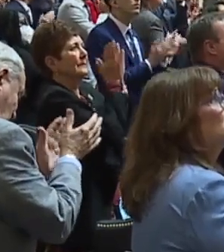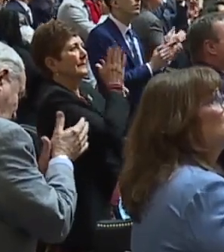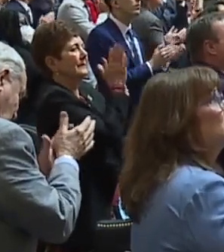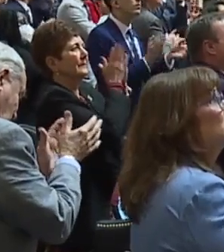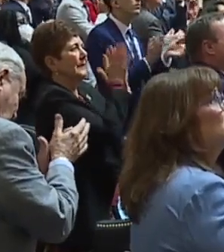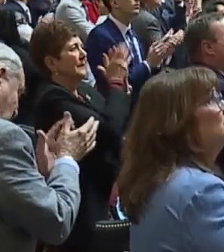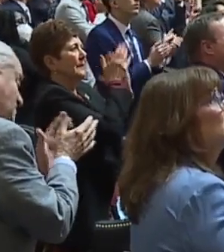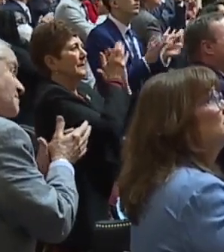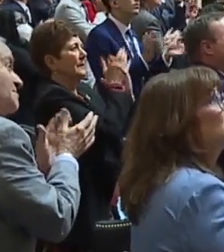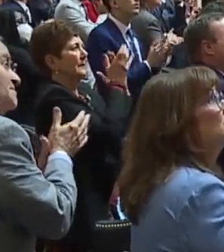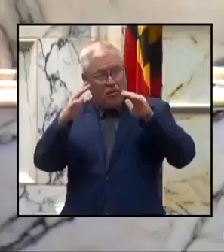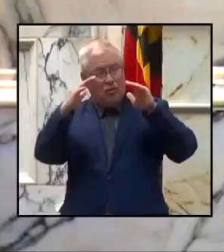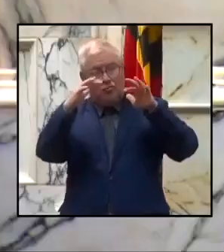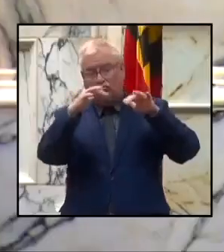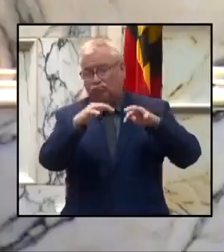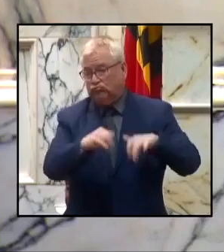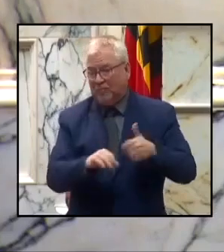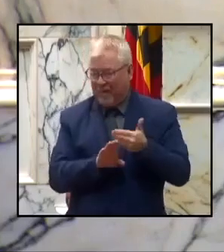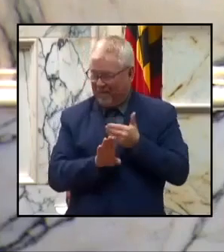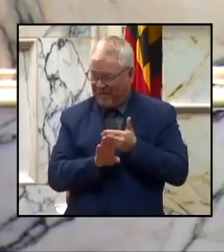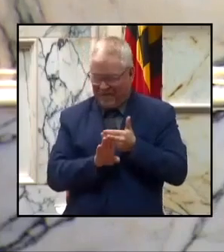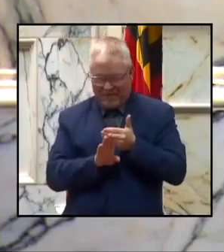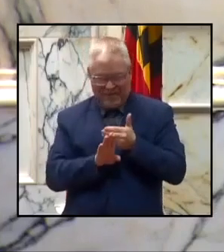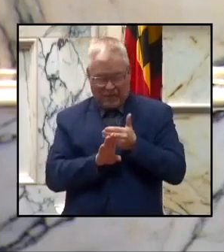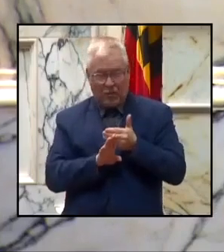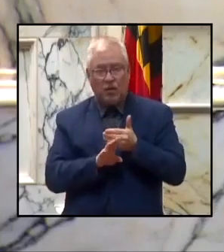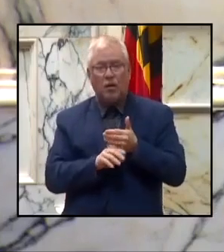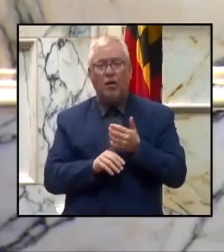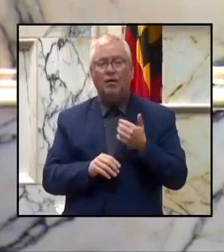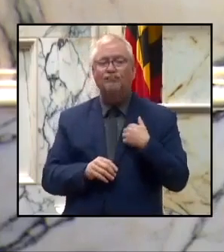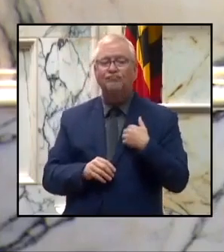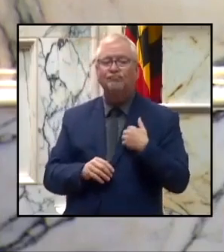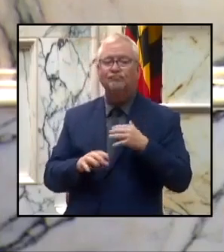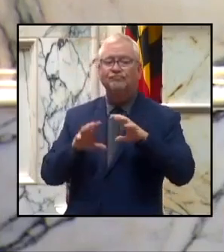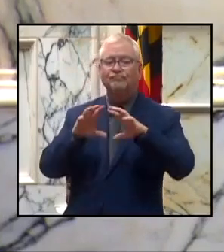by shutting it down. Ther